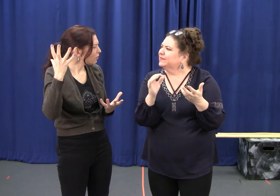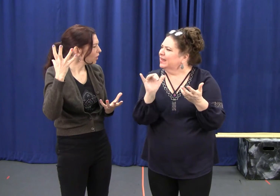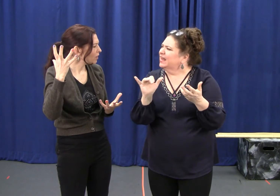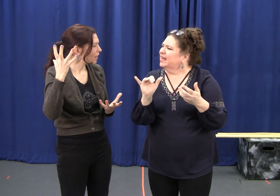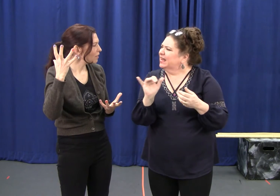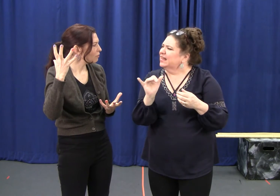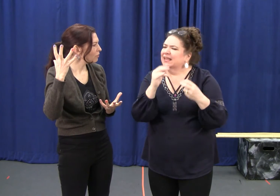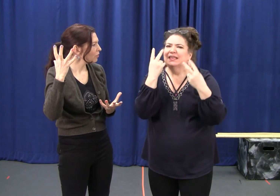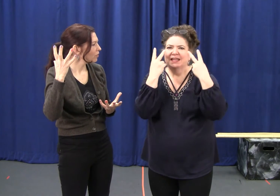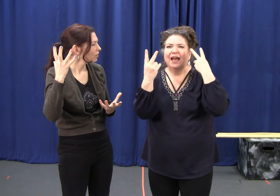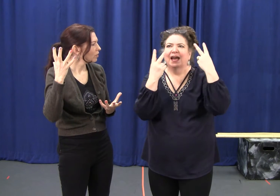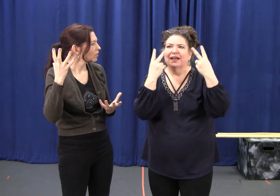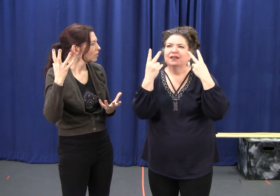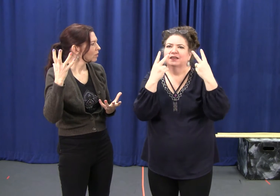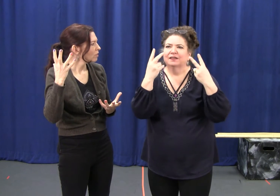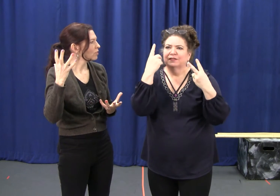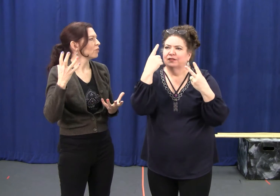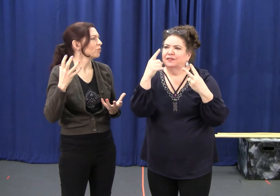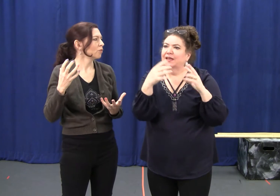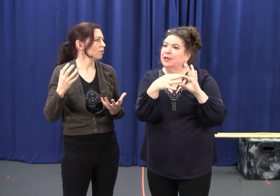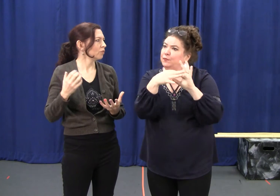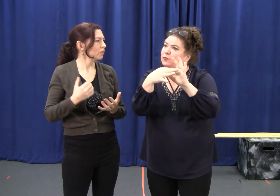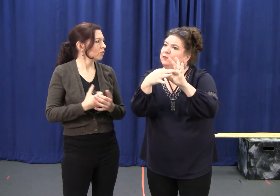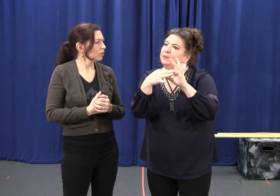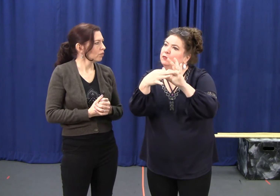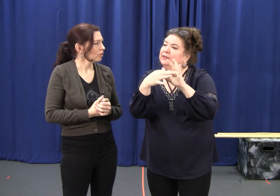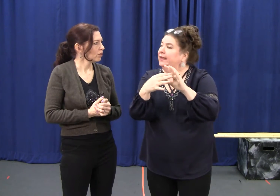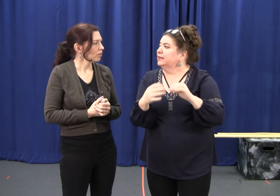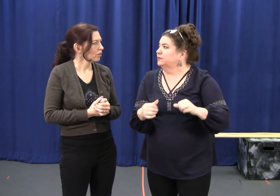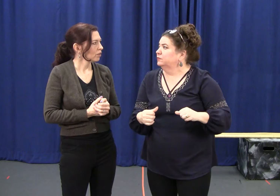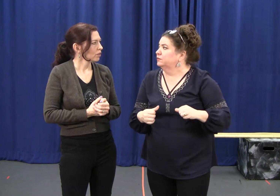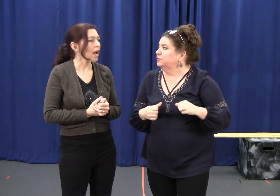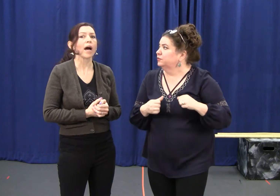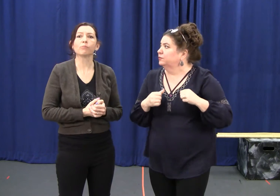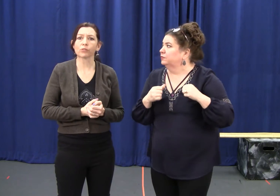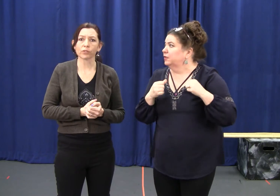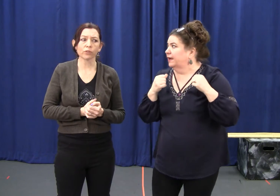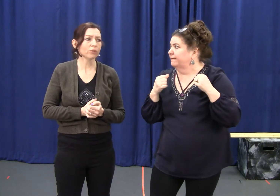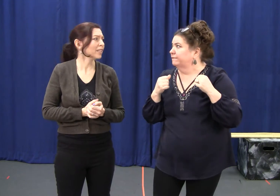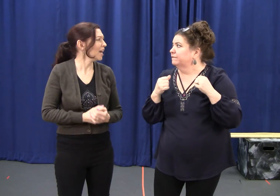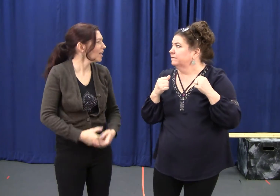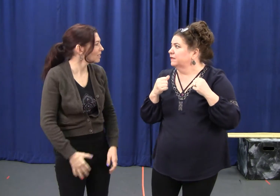for our life, yeah? (Luane)so that can even be related to everyday (Heather) Absolutely!